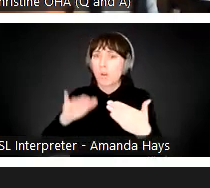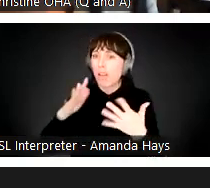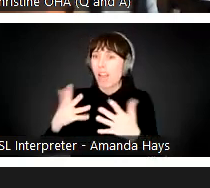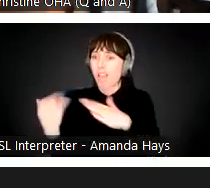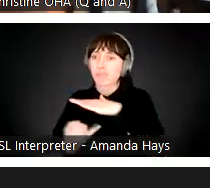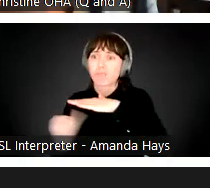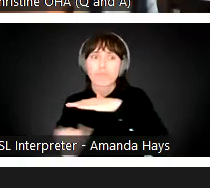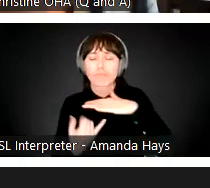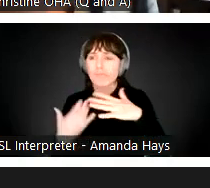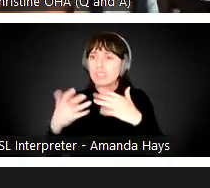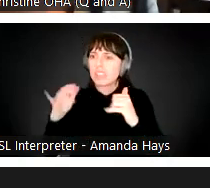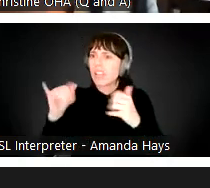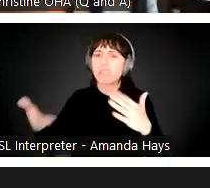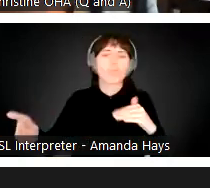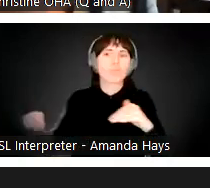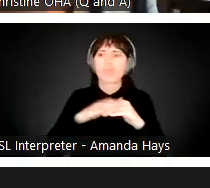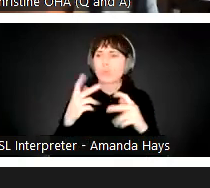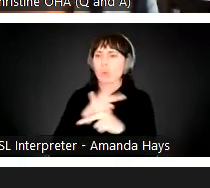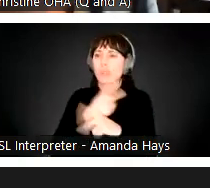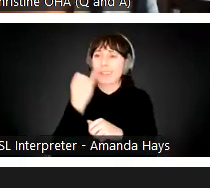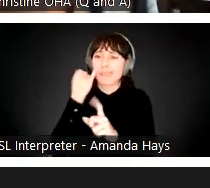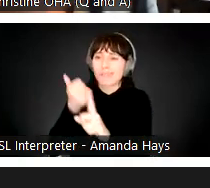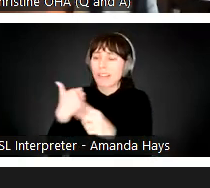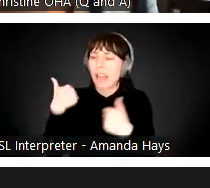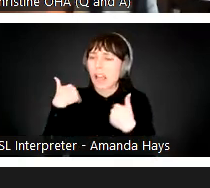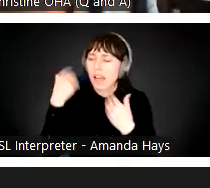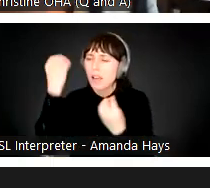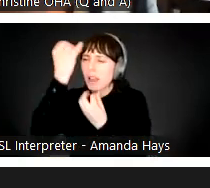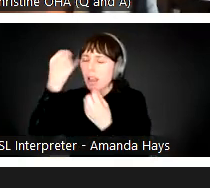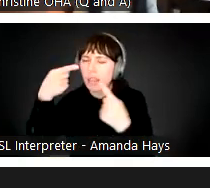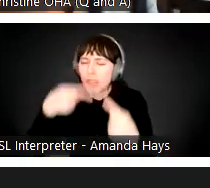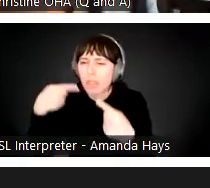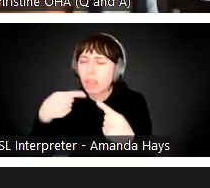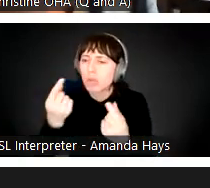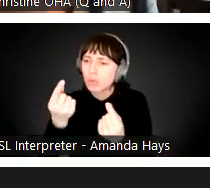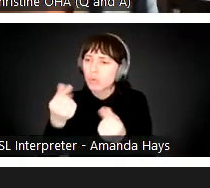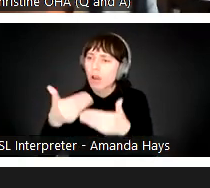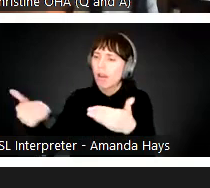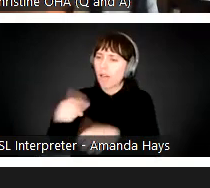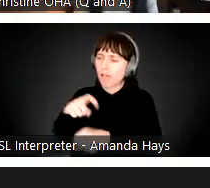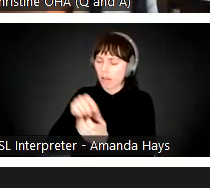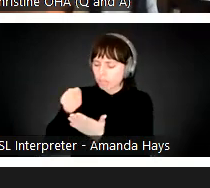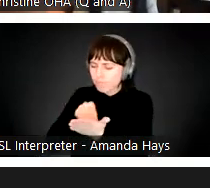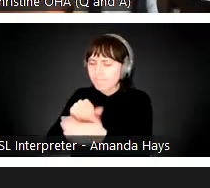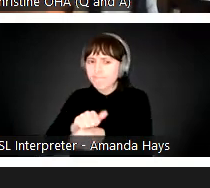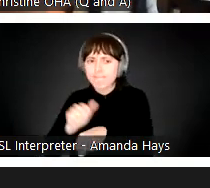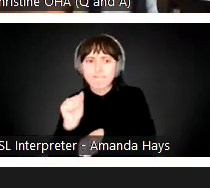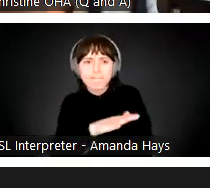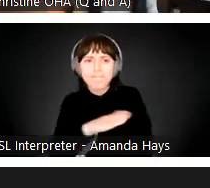have cognitive impairment, write your notes up beforehand, be prepared for your doctor with those notes, and fax it in or